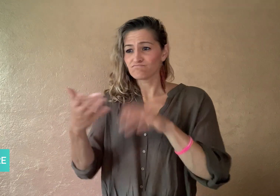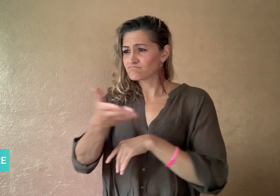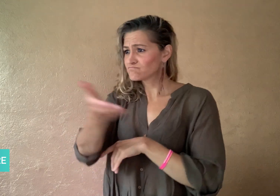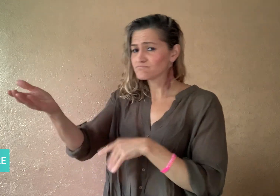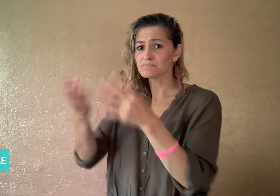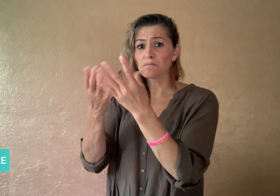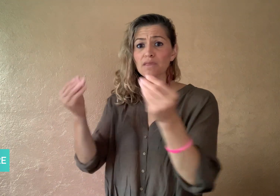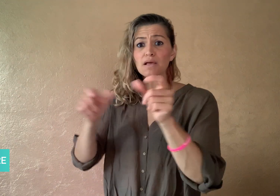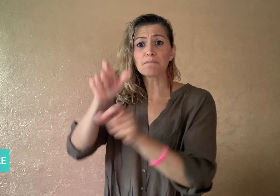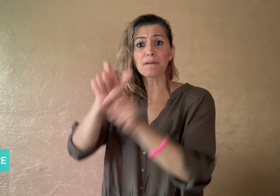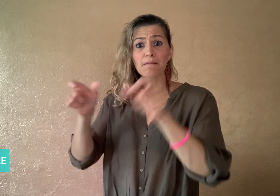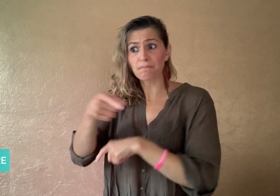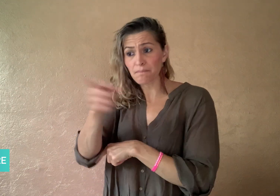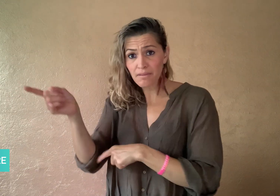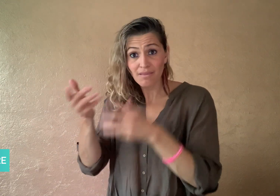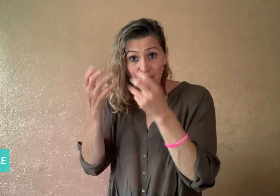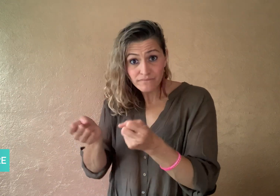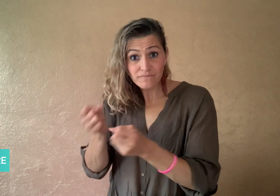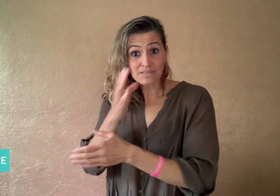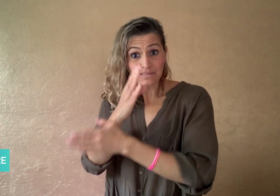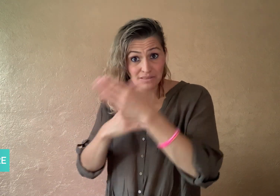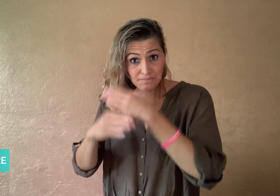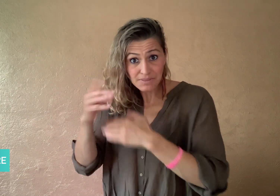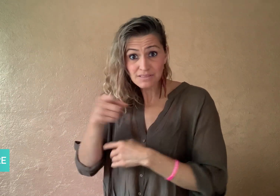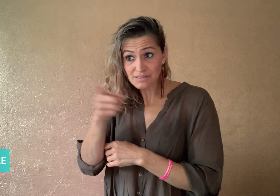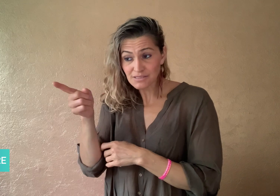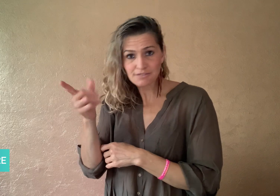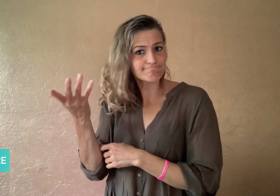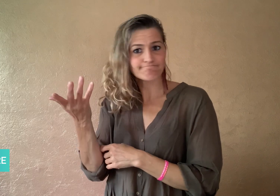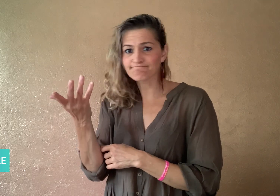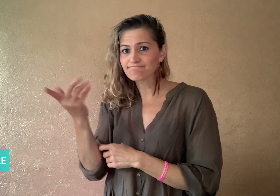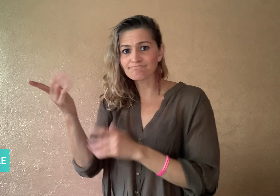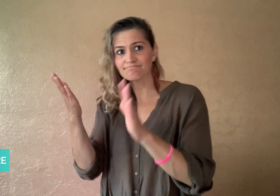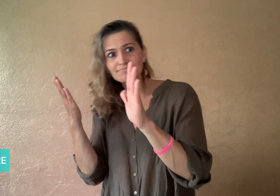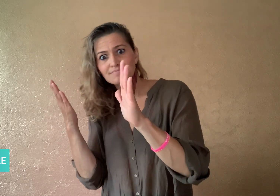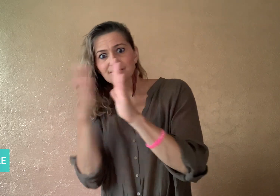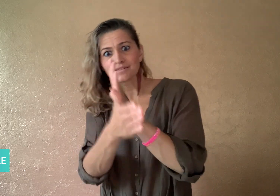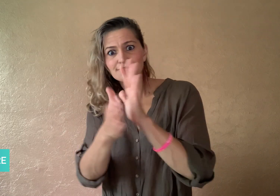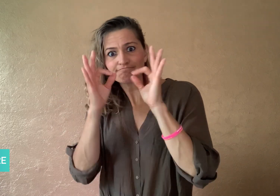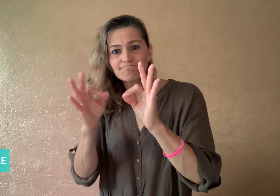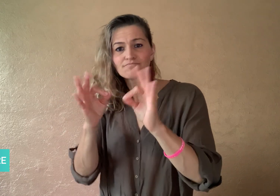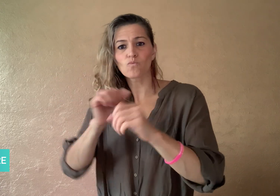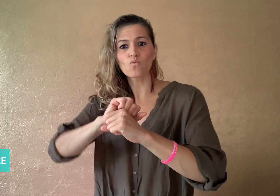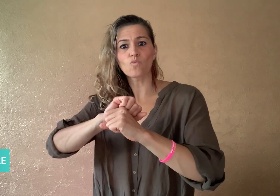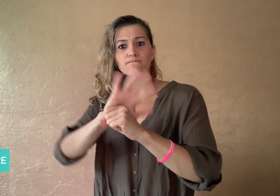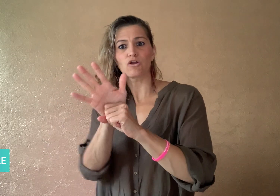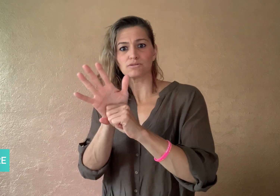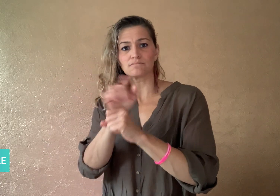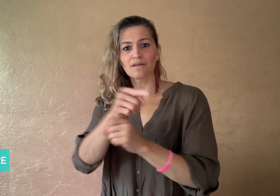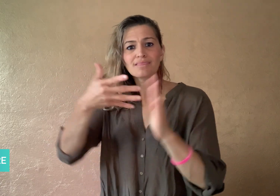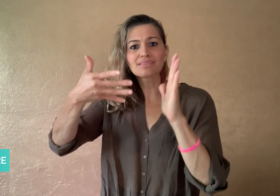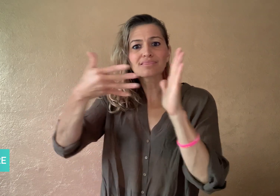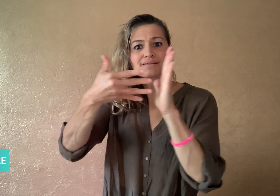that many people with disabilities weren’t